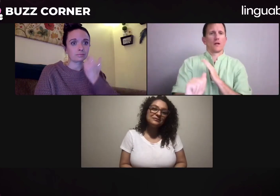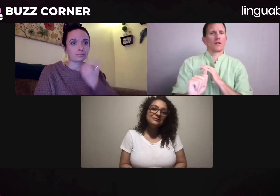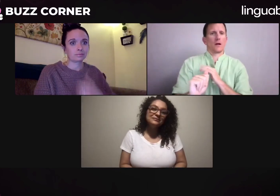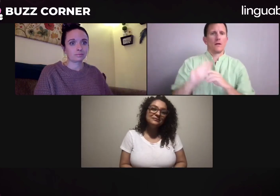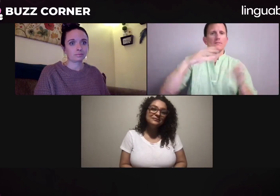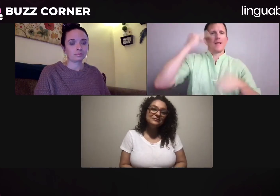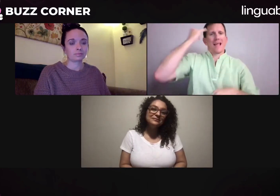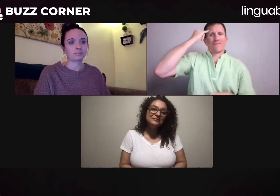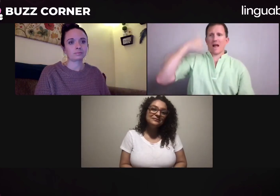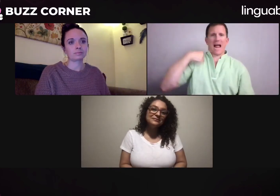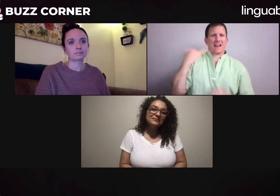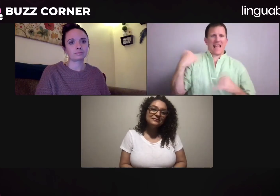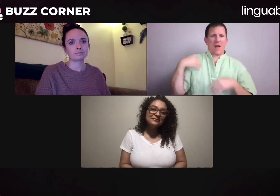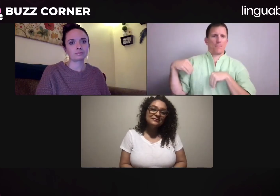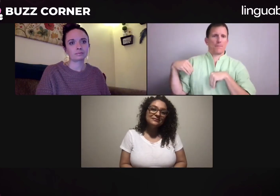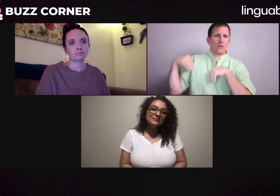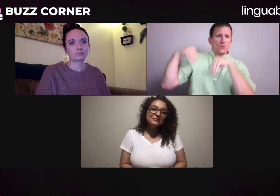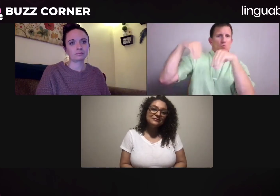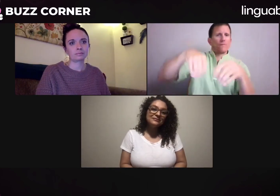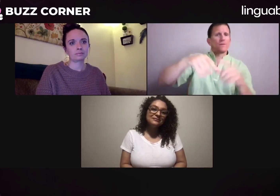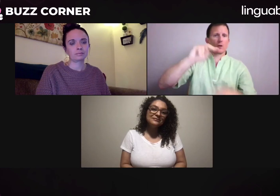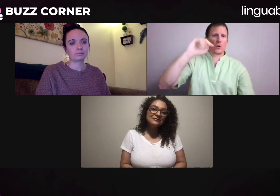if now say, I move to New York City